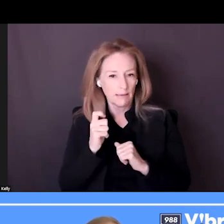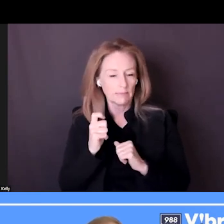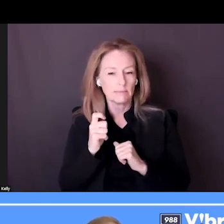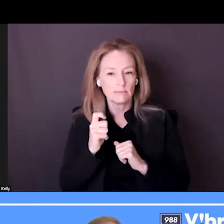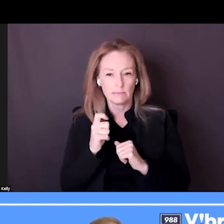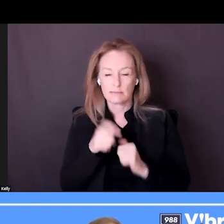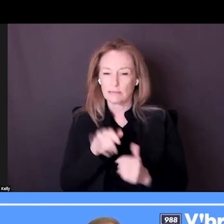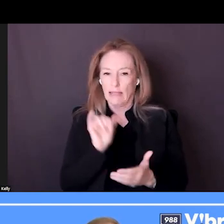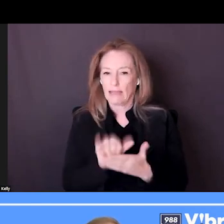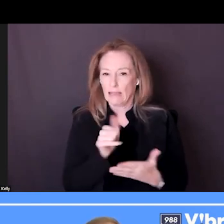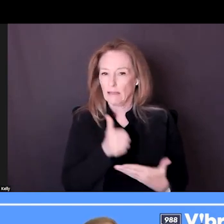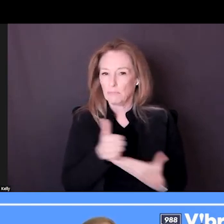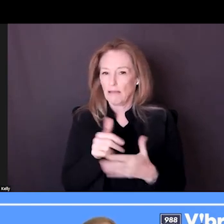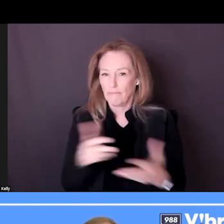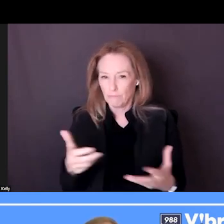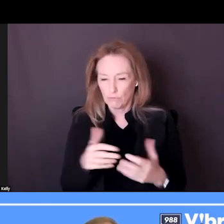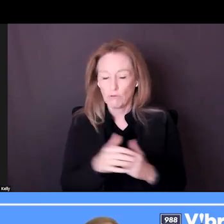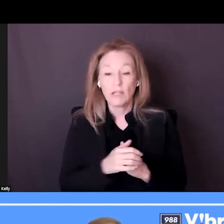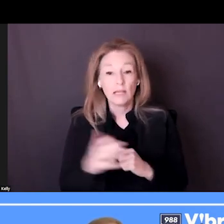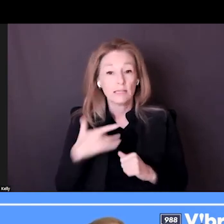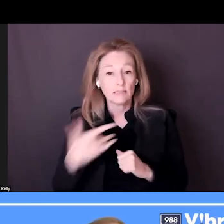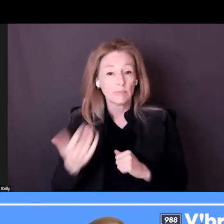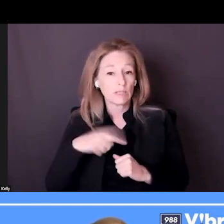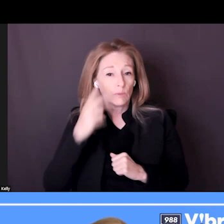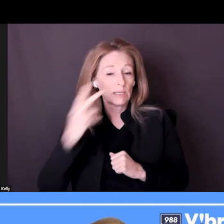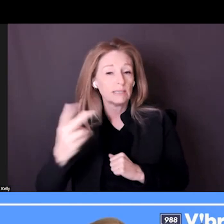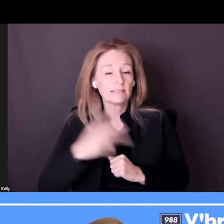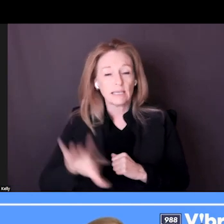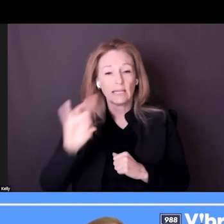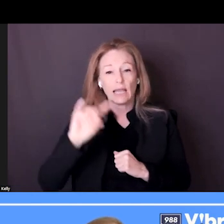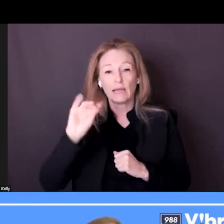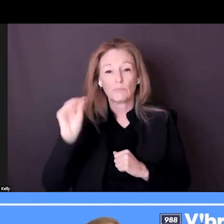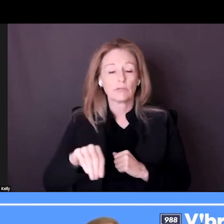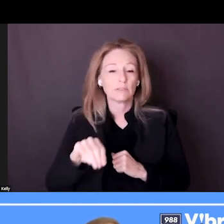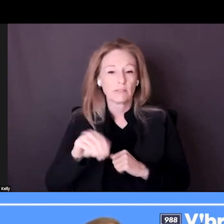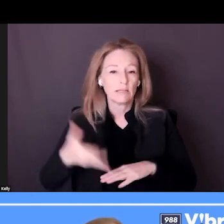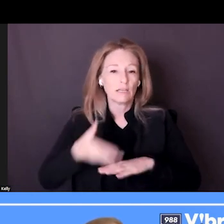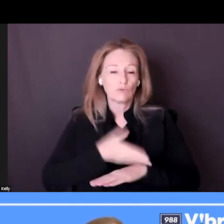FOR THEM. WE TYPICALLY SEE A 8% INCREASE IN PERFORMANCE.